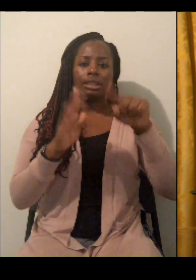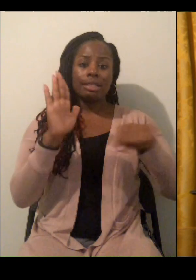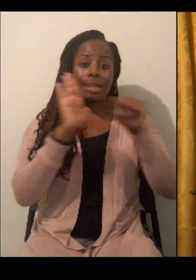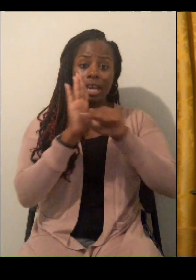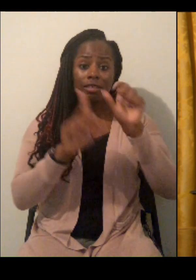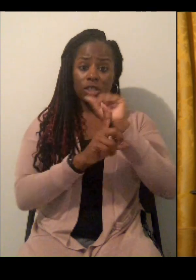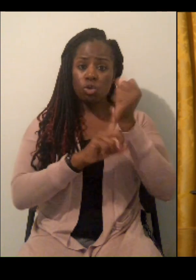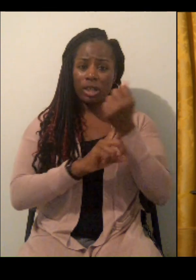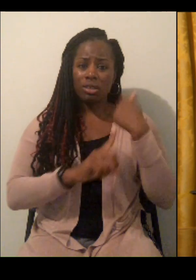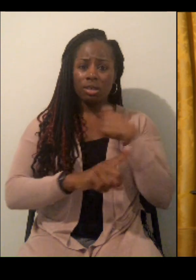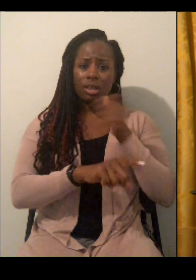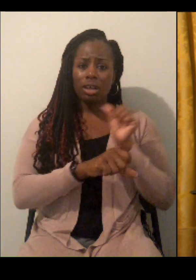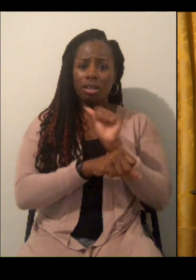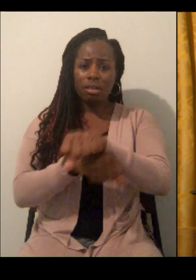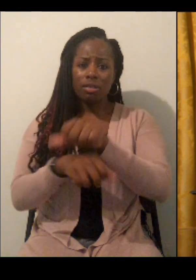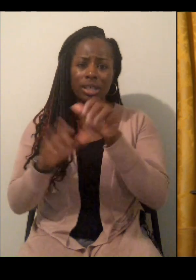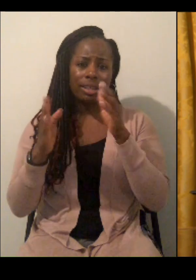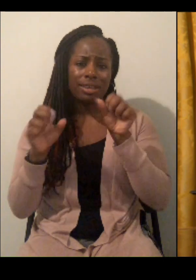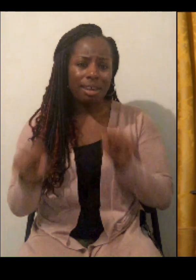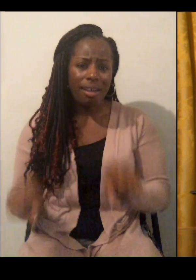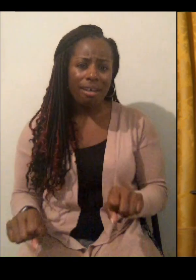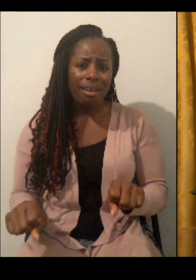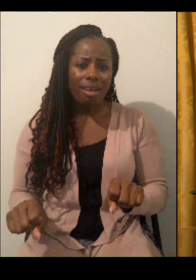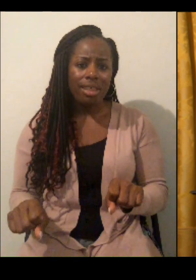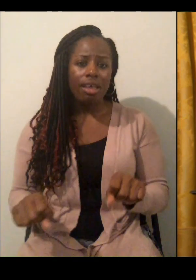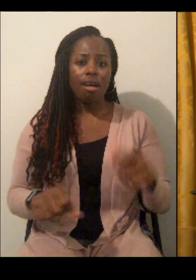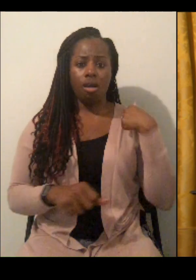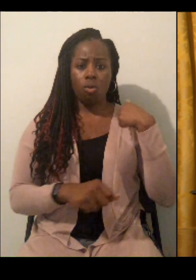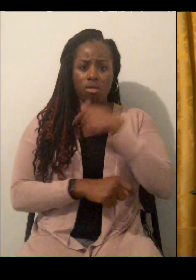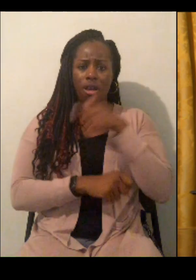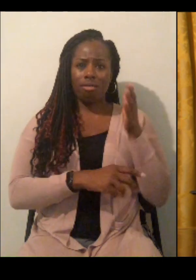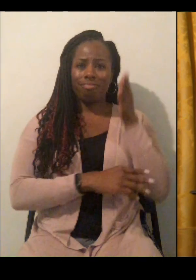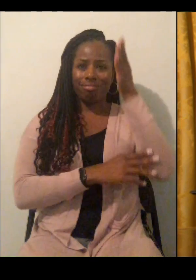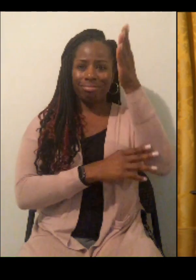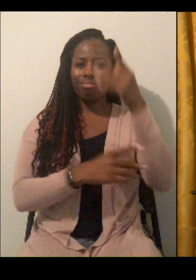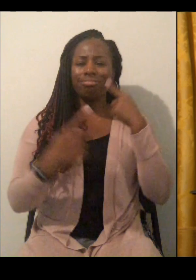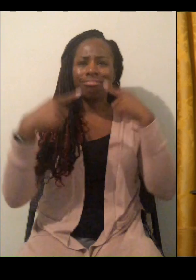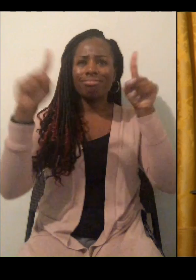brighter than anyone can imagine acting with compassion and love we will